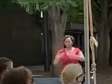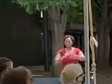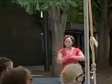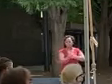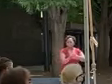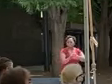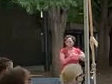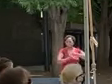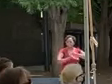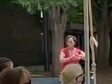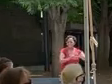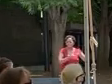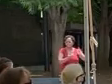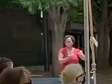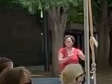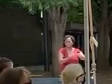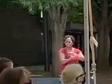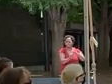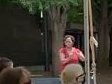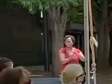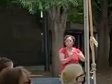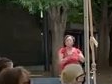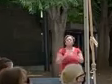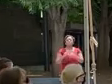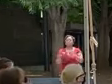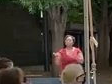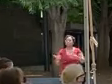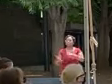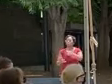And this pandemic reminds us we have far to go to fulfill the promise of the ADA.